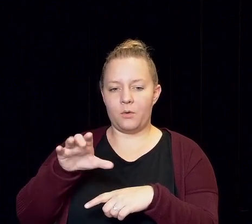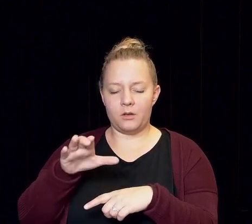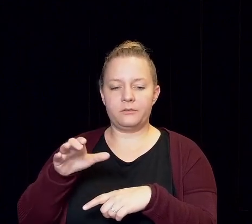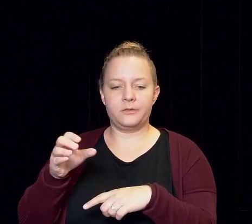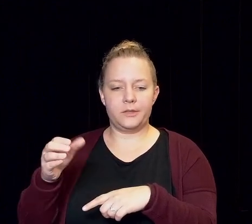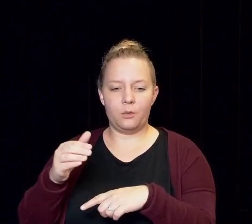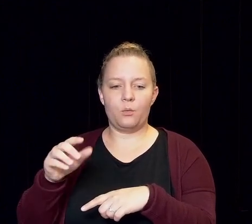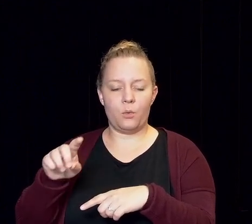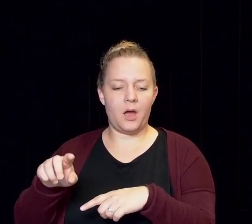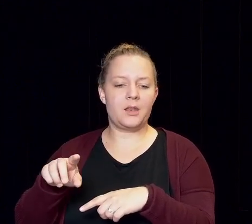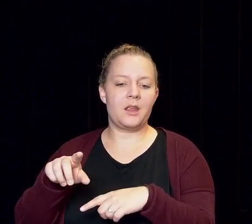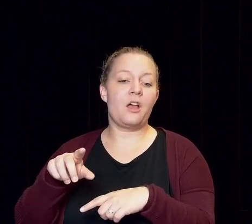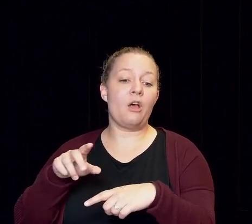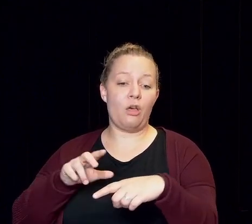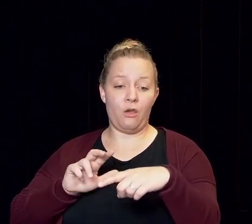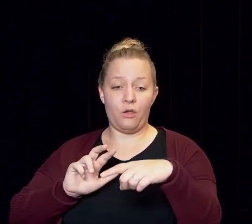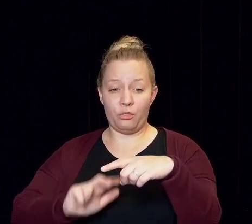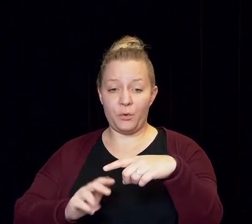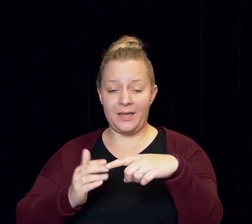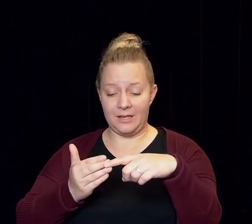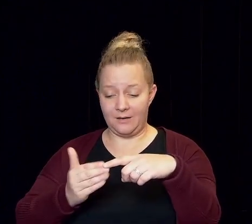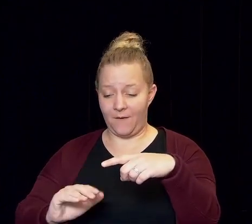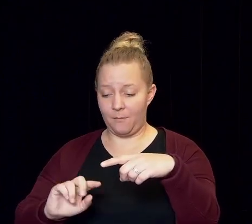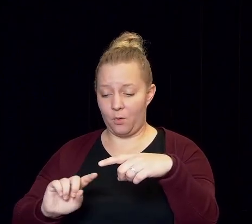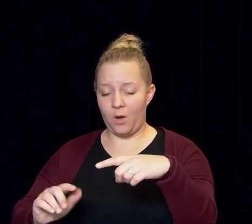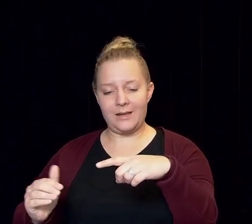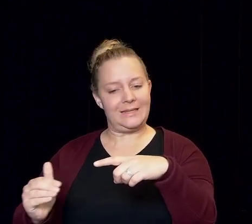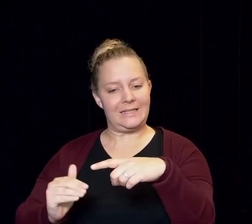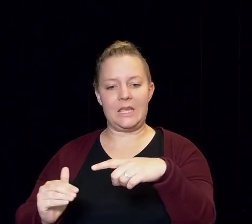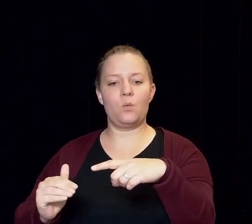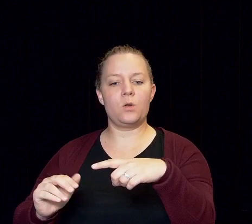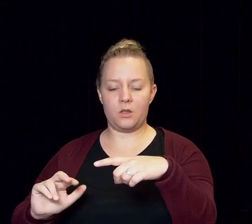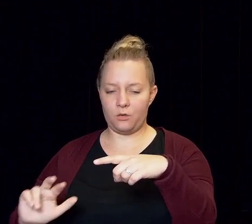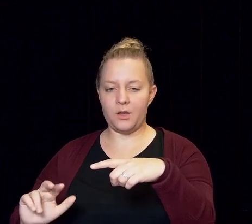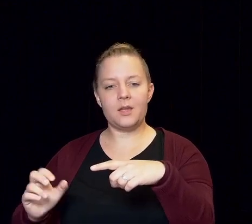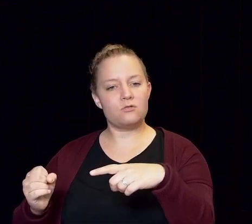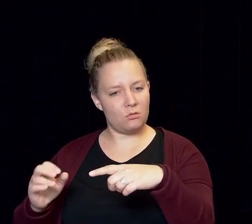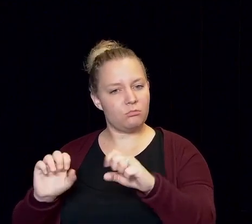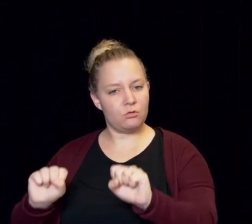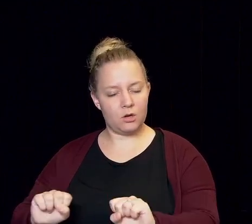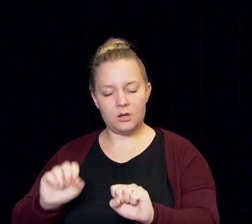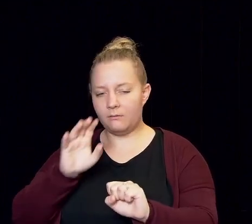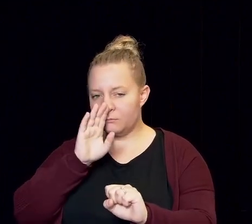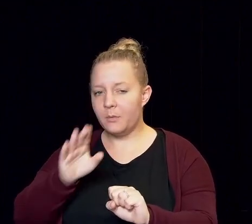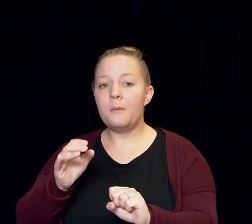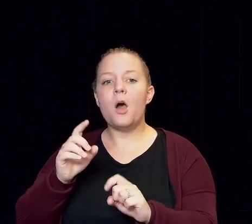But that's the key thing, always write it over 100, do not just stop when you make it improper.